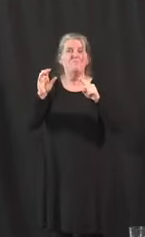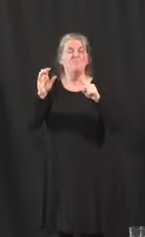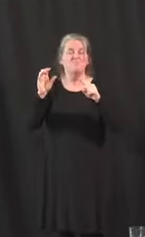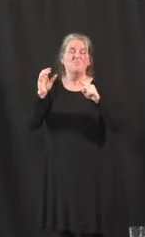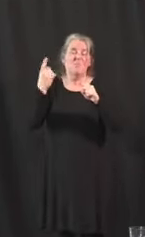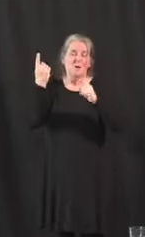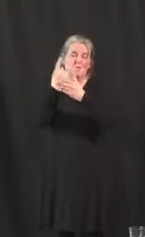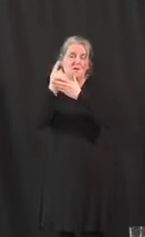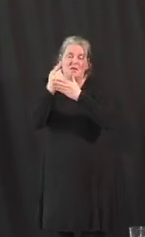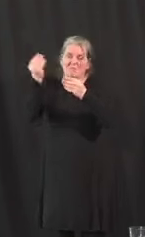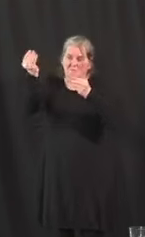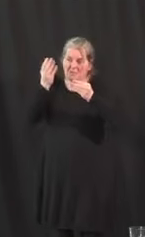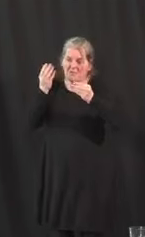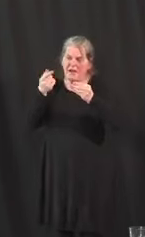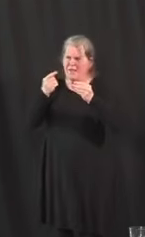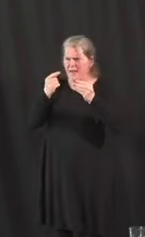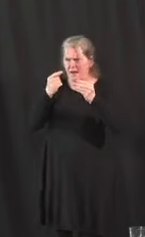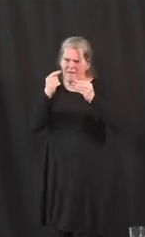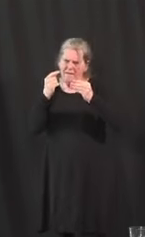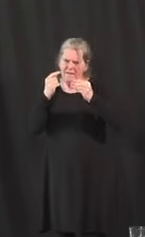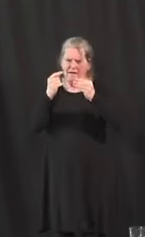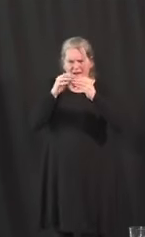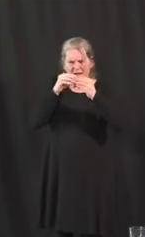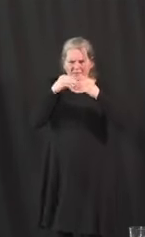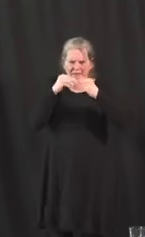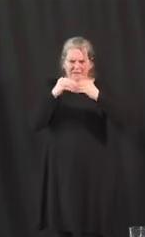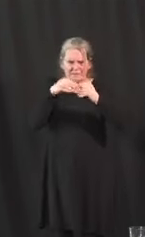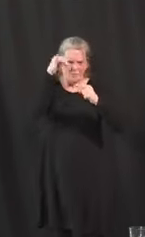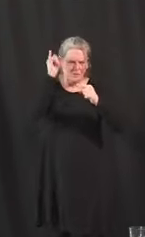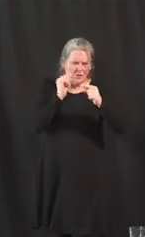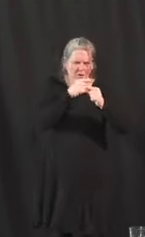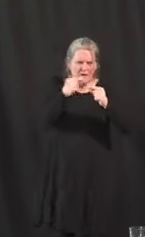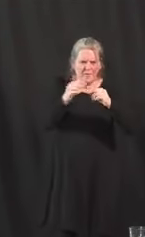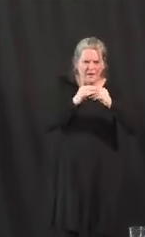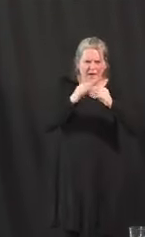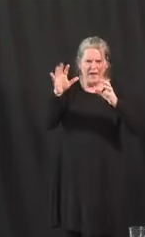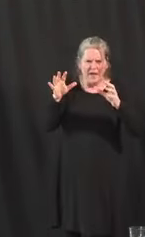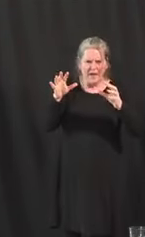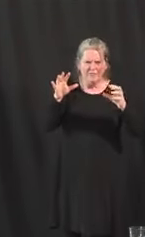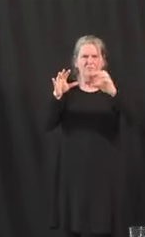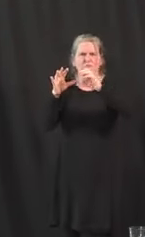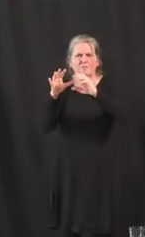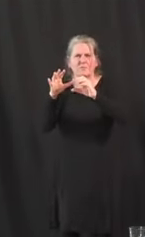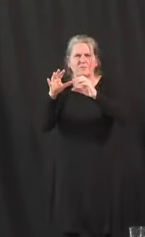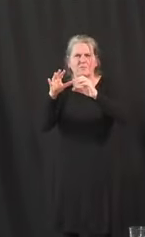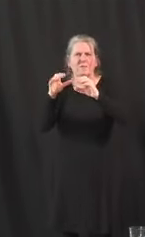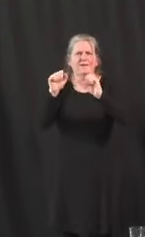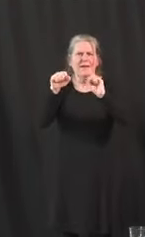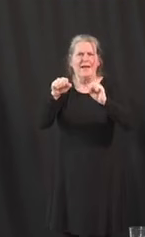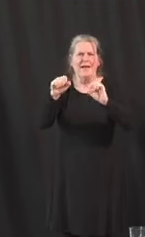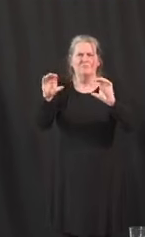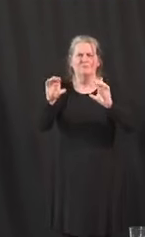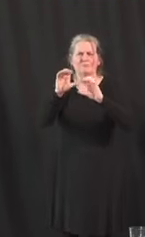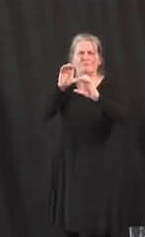FLEXIBILITY OF THOSE DOLLARS INCREASES BASED UPON THE INPUT FROM THE JURISDICTIONS, THE PROVINCES AND TERRITORIES. EXTREMELY PLEASED WITH THAT.